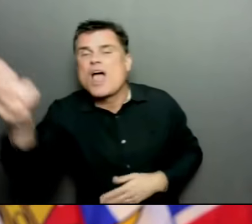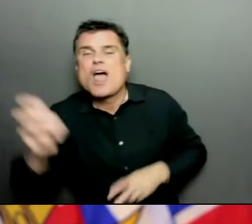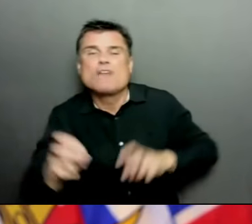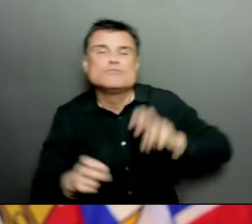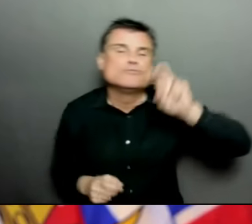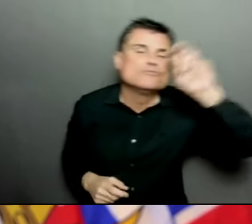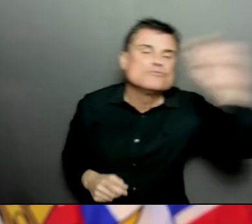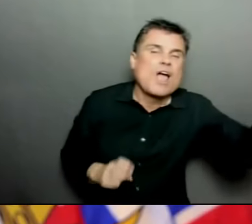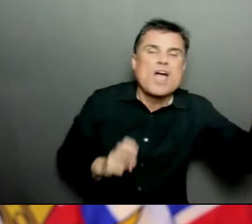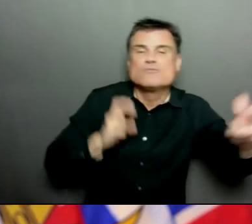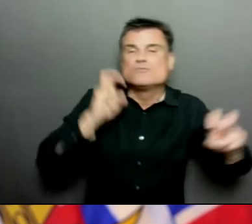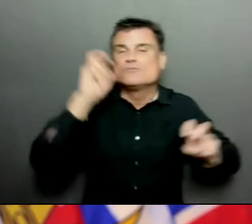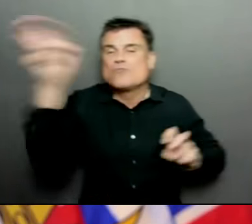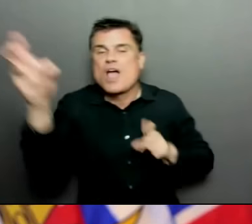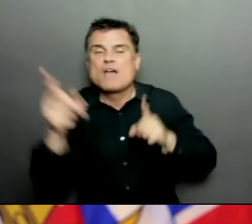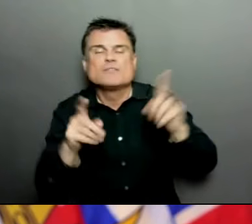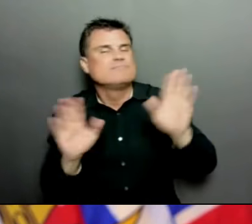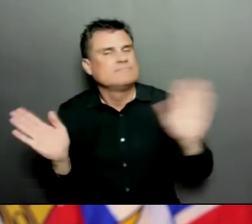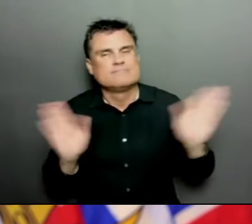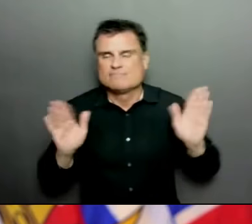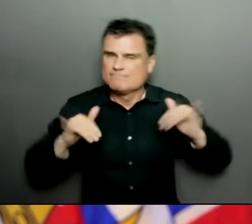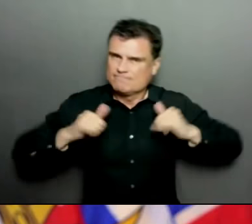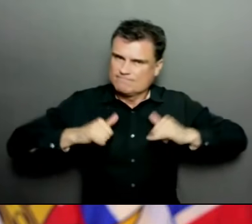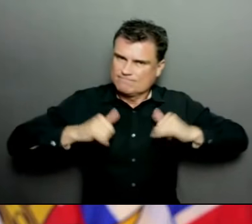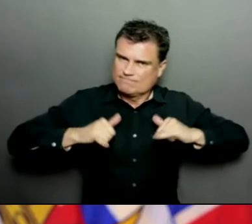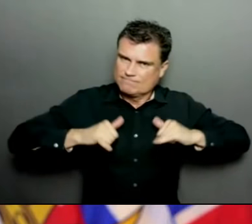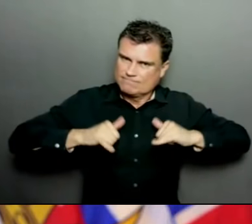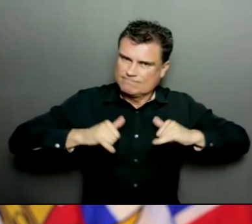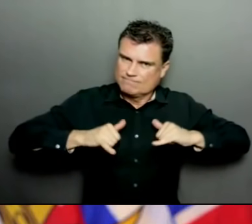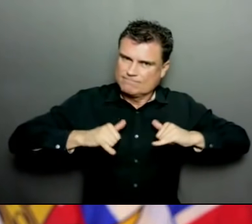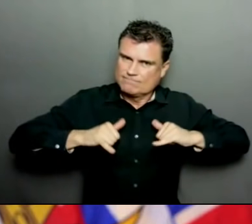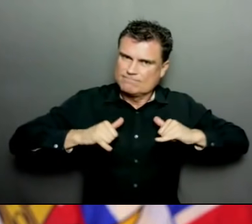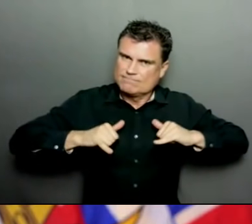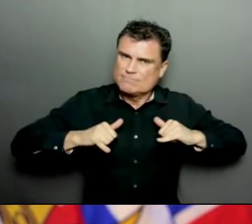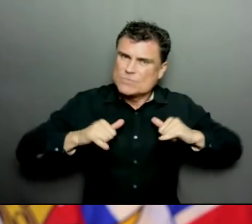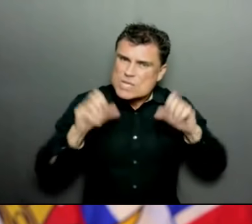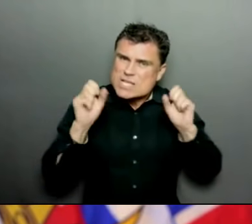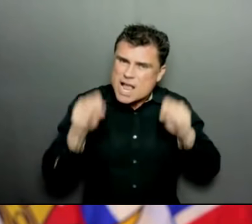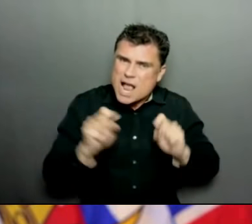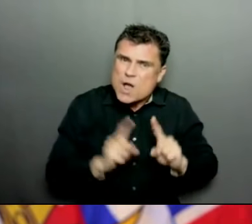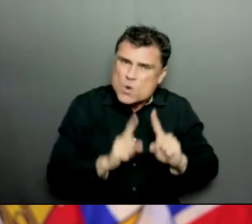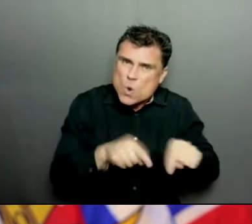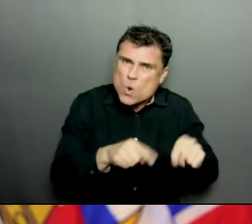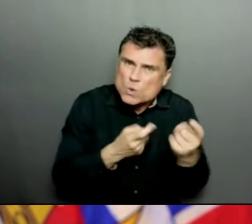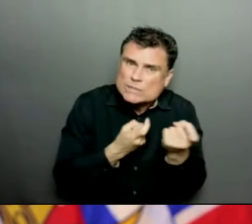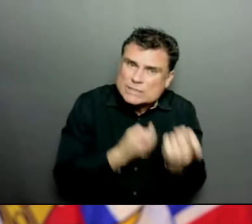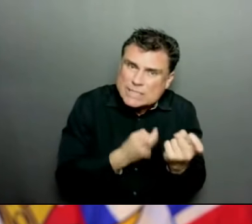in your local mountain, if you want to go skiing, we know there needs to be measures in